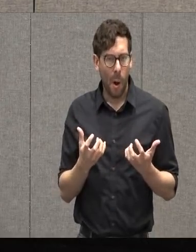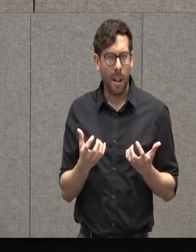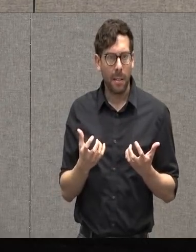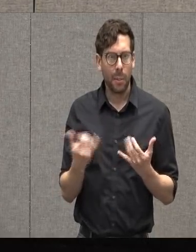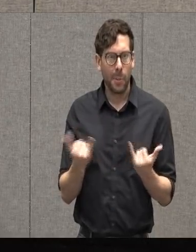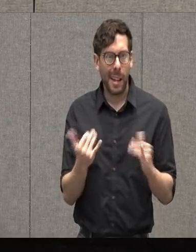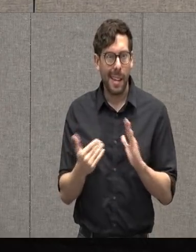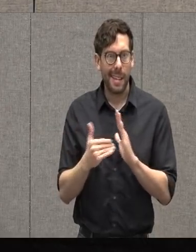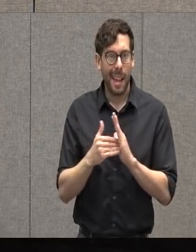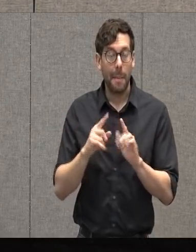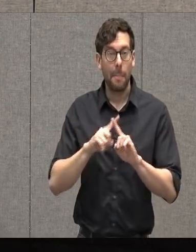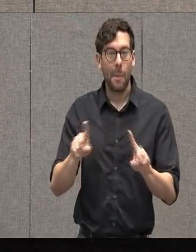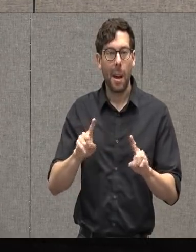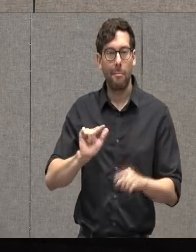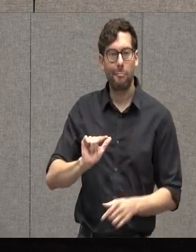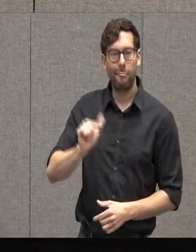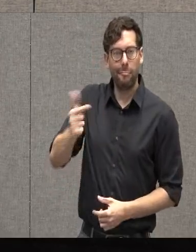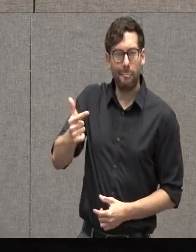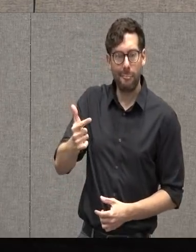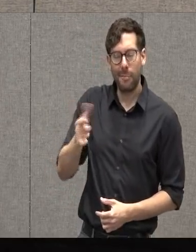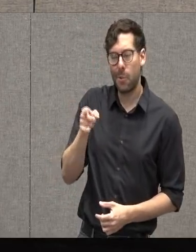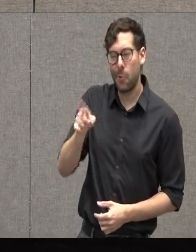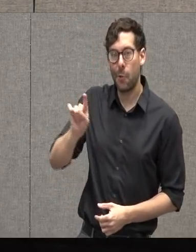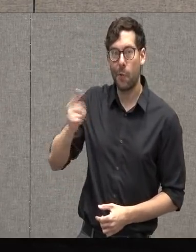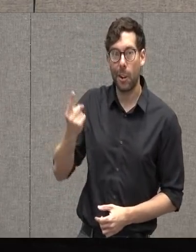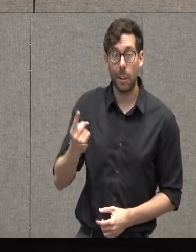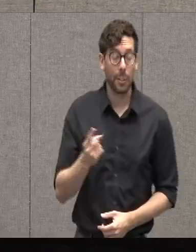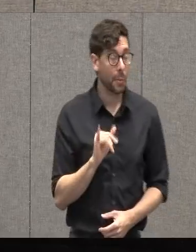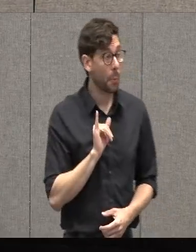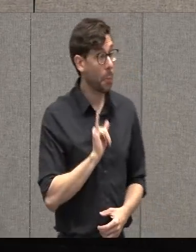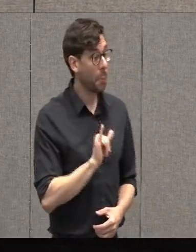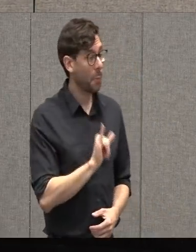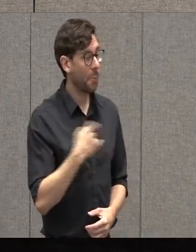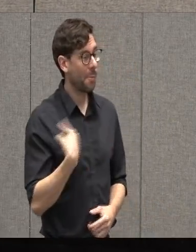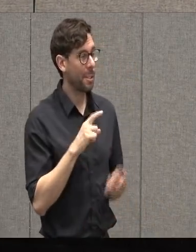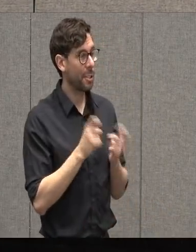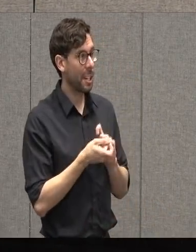All right. So we're changing it up a little bit, da-da-da-da.